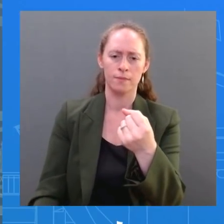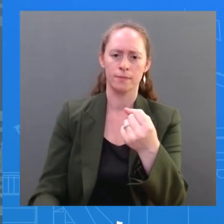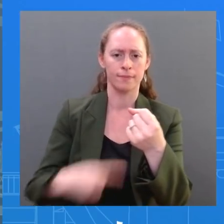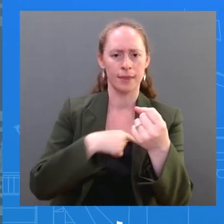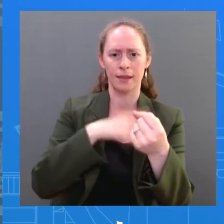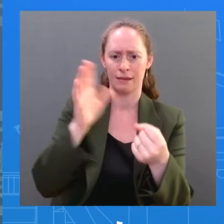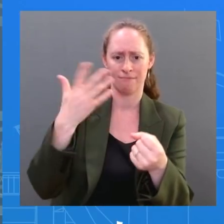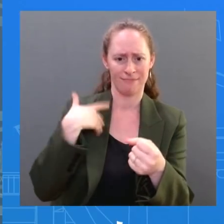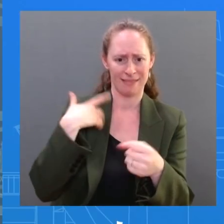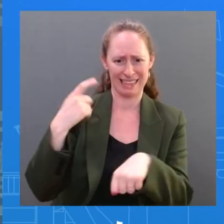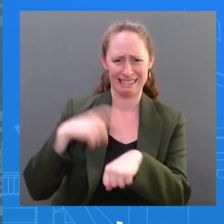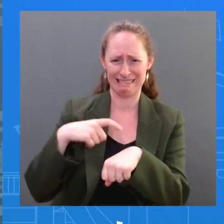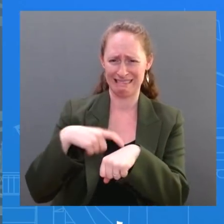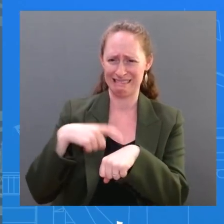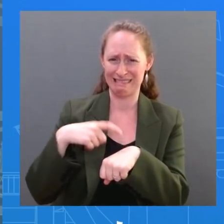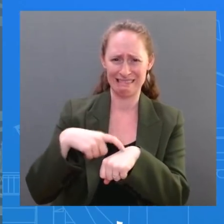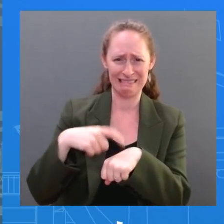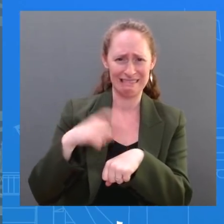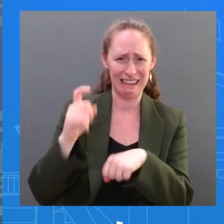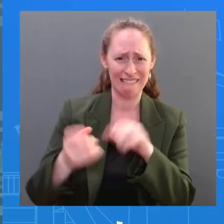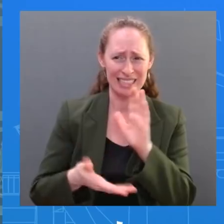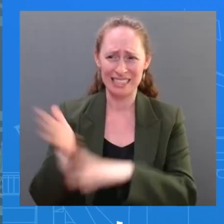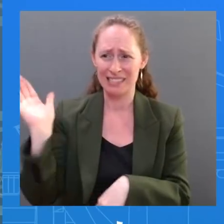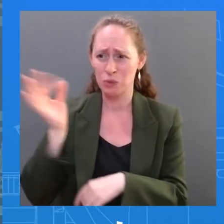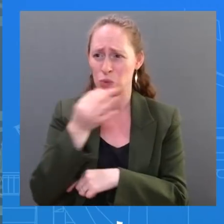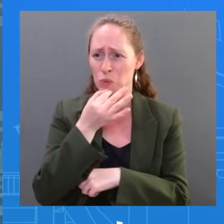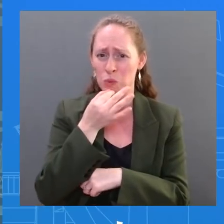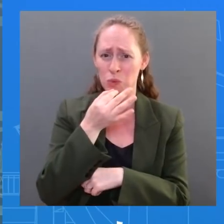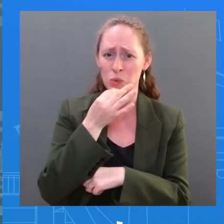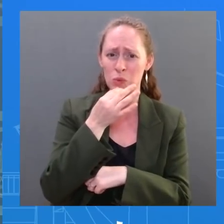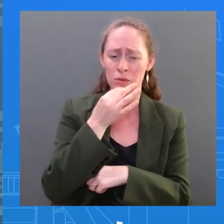pretty soon, and we're going to gather very shortly. But I do want to take a point of privilege